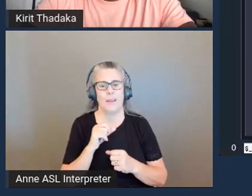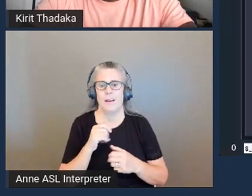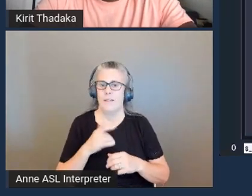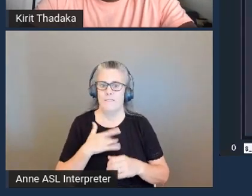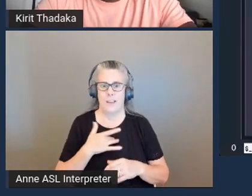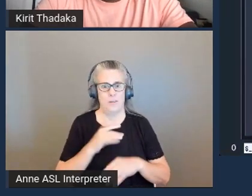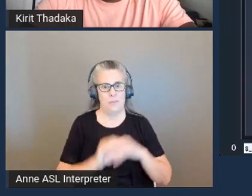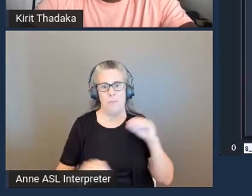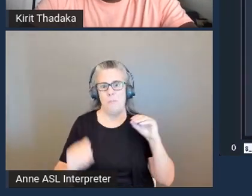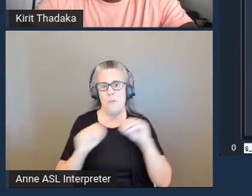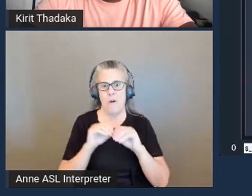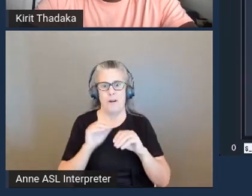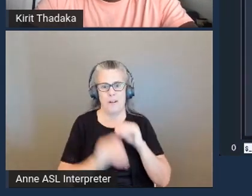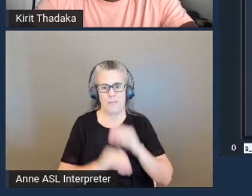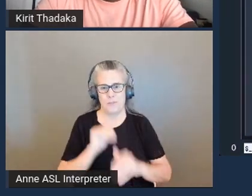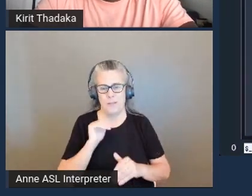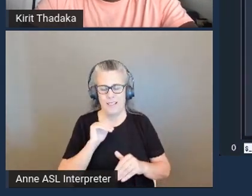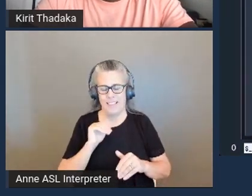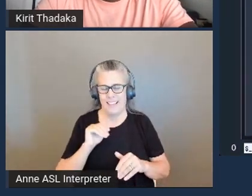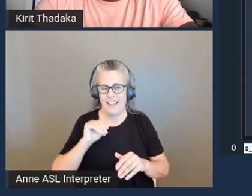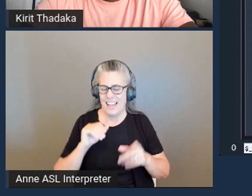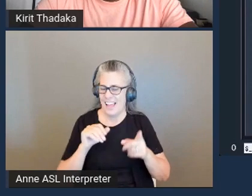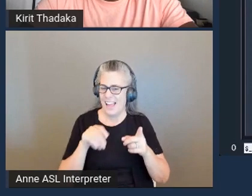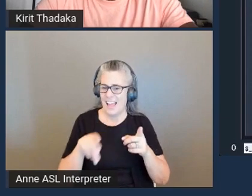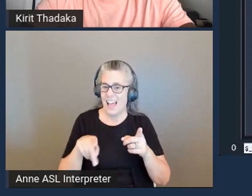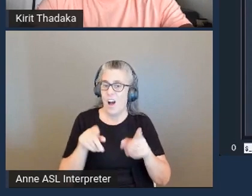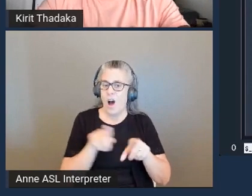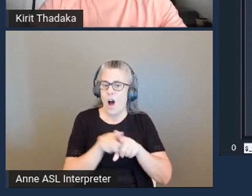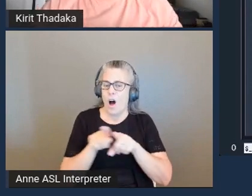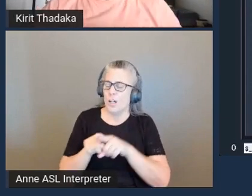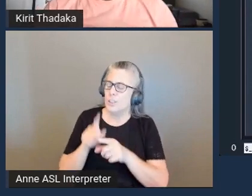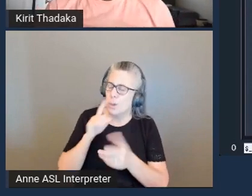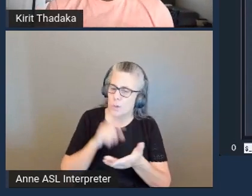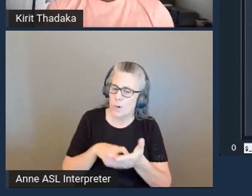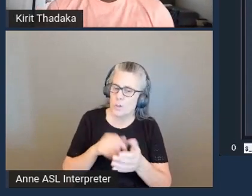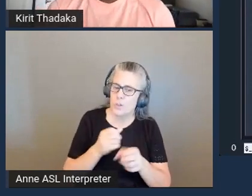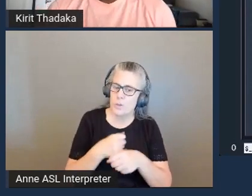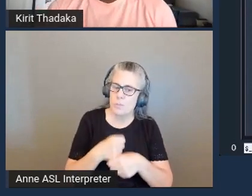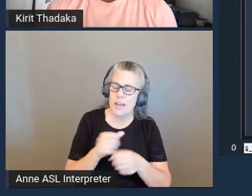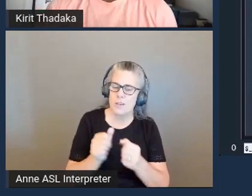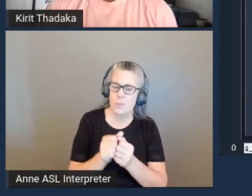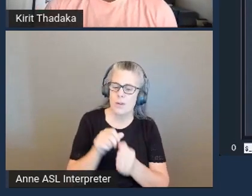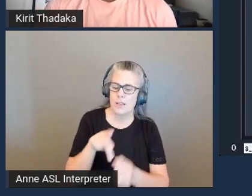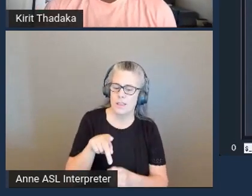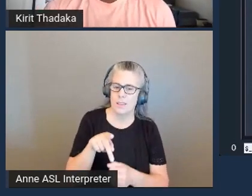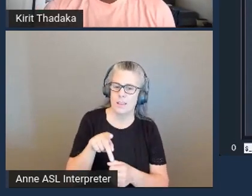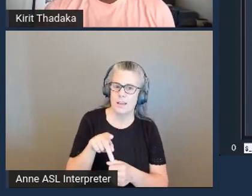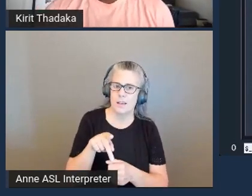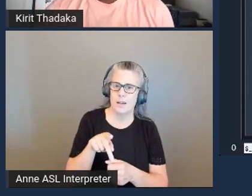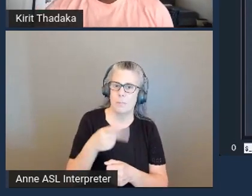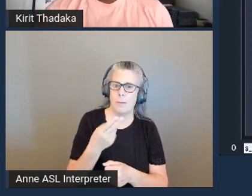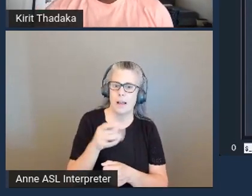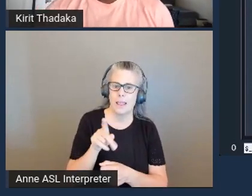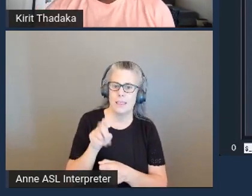that you actually create all of this through Python. When I thought about a pipeline, I thought it's like you create the pipeline externally from SageMaker, but it's actually,